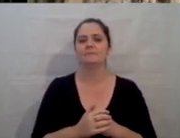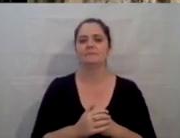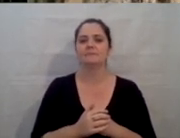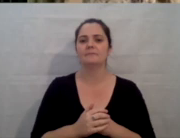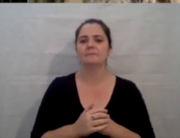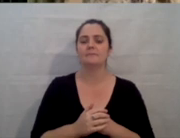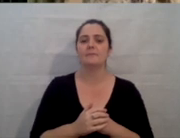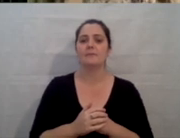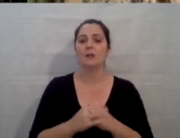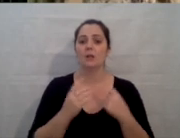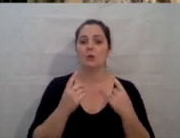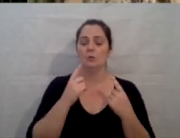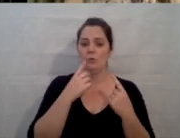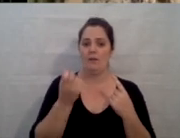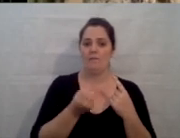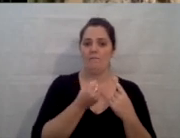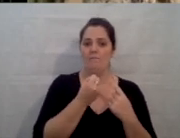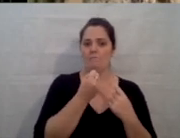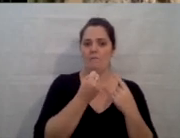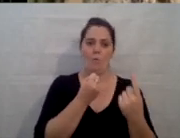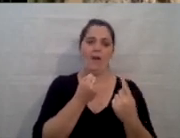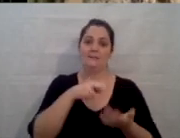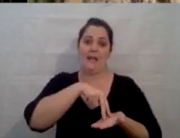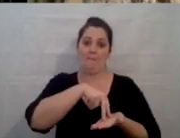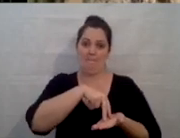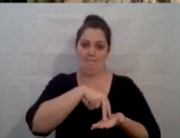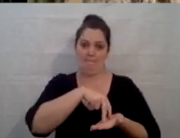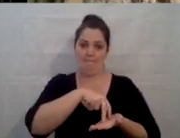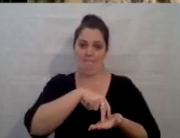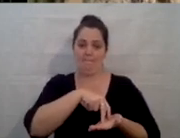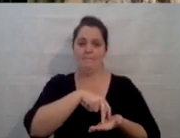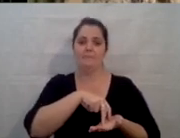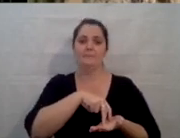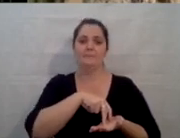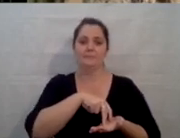Okay this time we're going to do one standing pose and one seated pose, so Atticus I'll actually have you standing there on